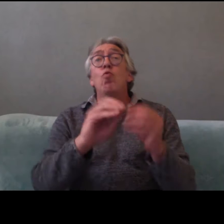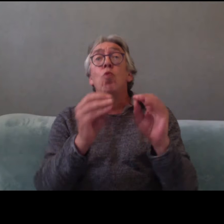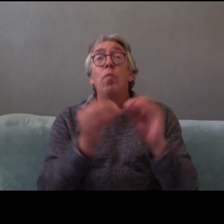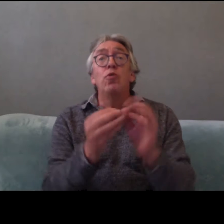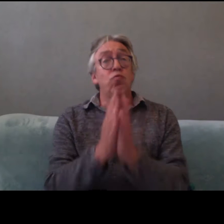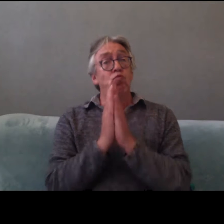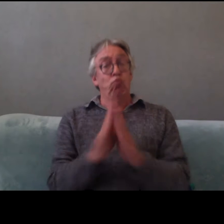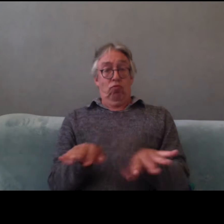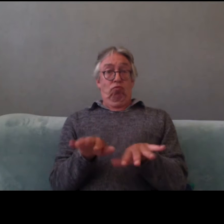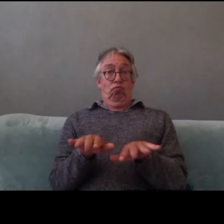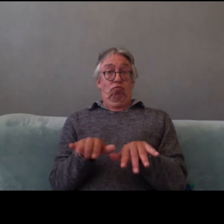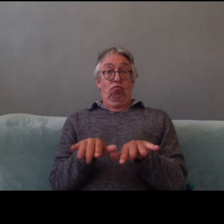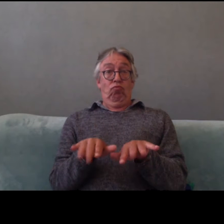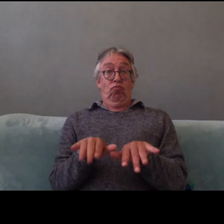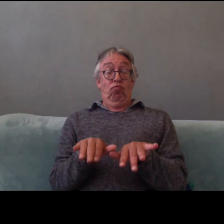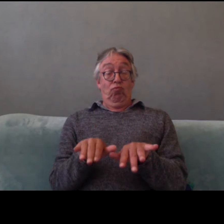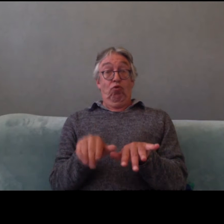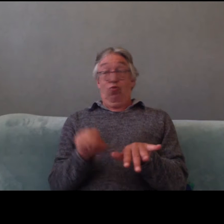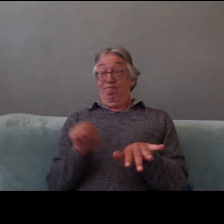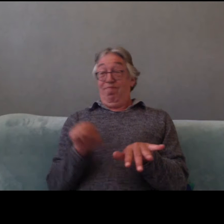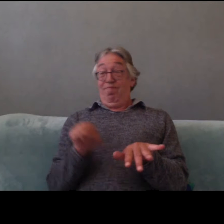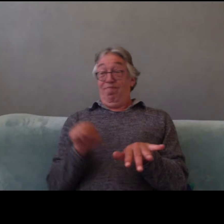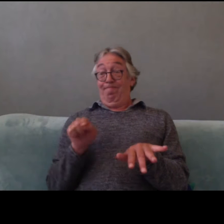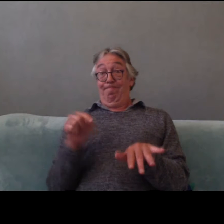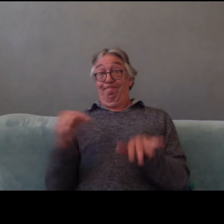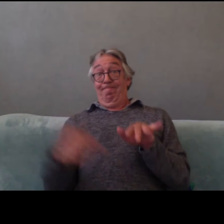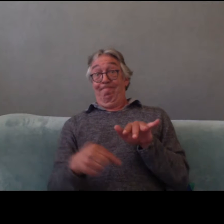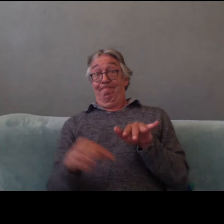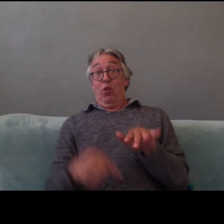using the chat box and she'll reply to your concerns.